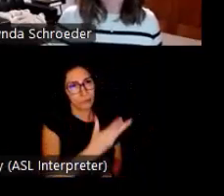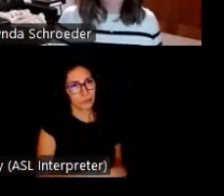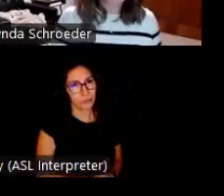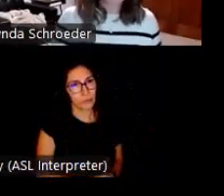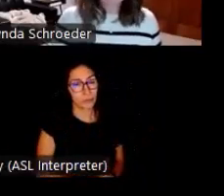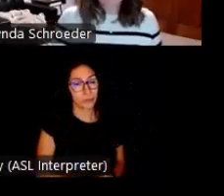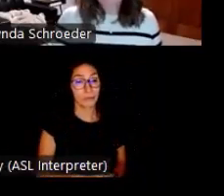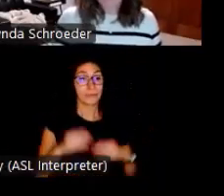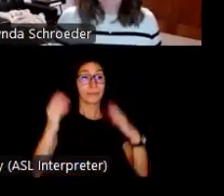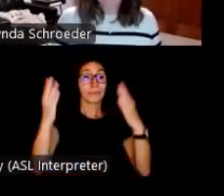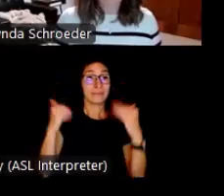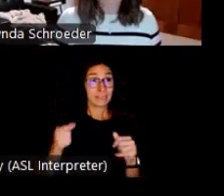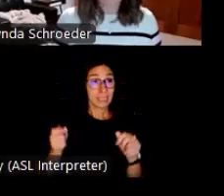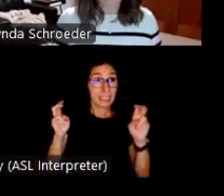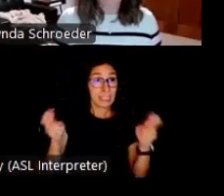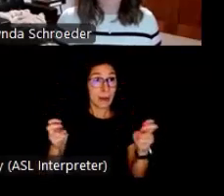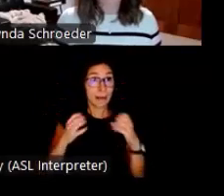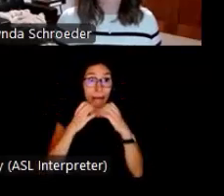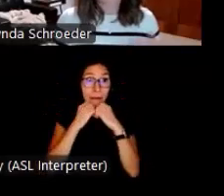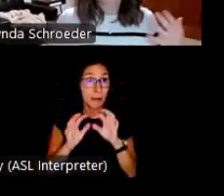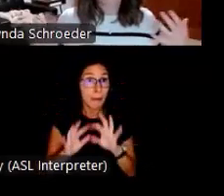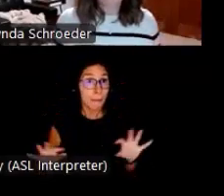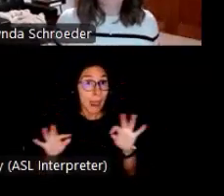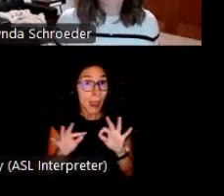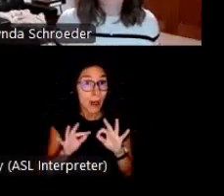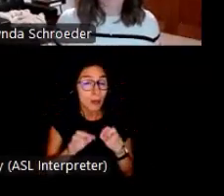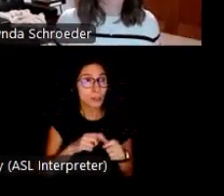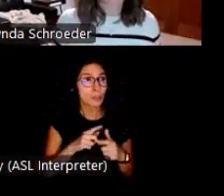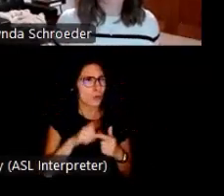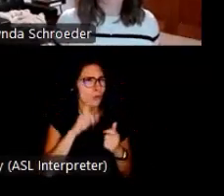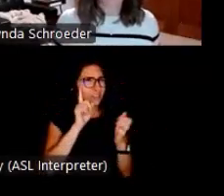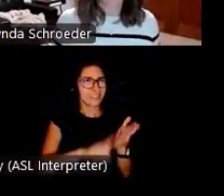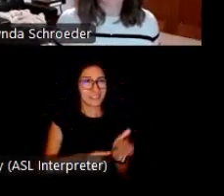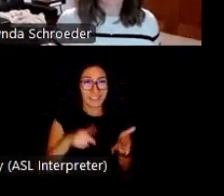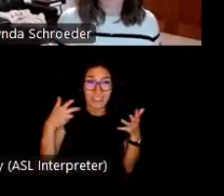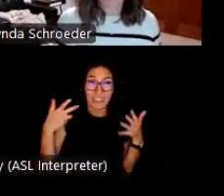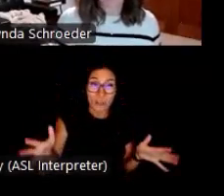Is it something that's already been studied? And does it matter for the rural audience?